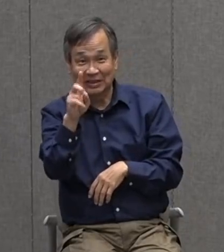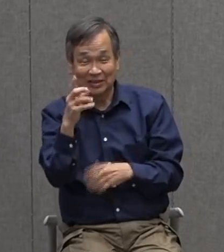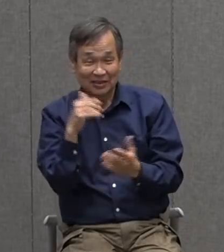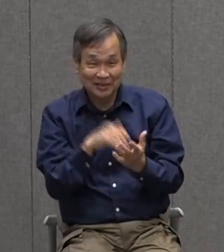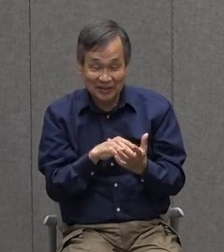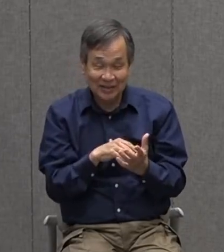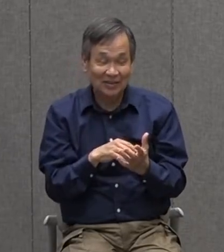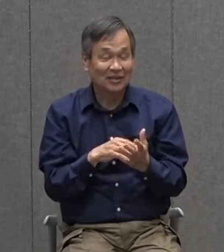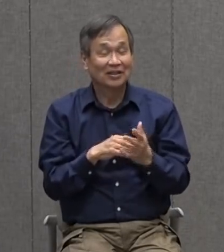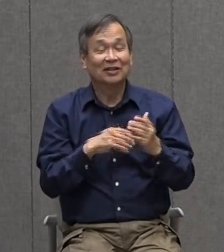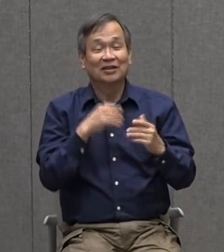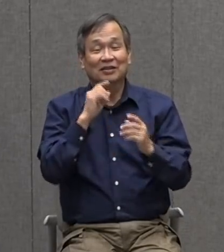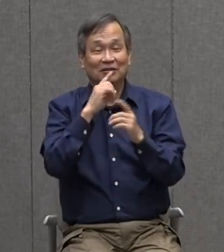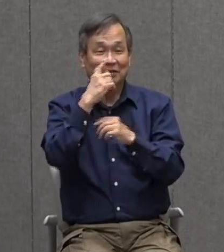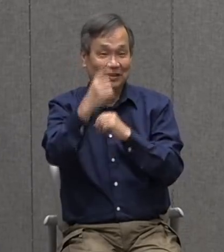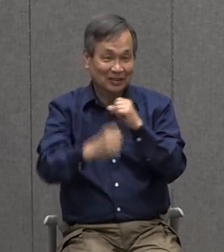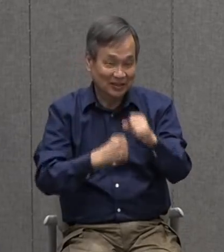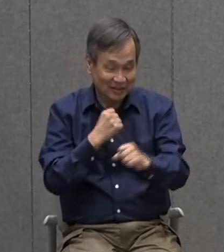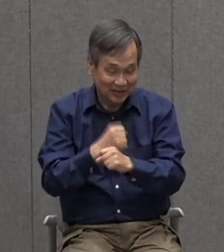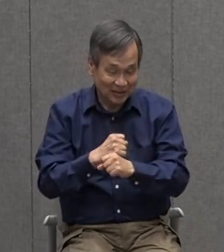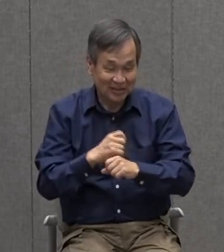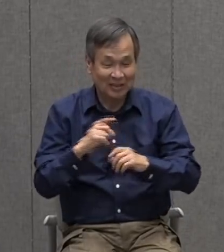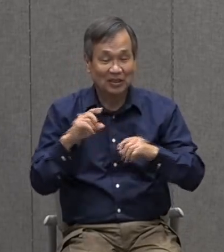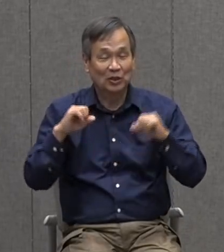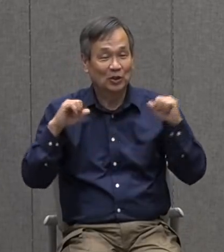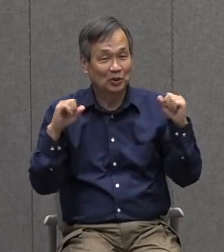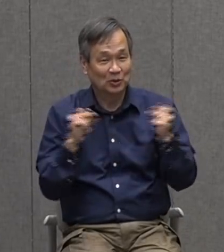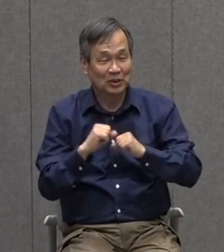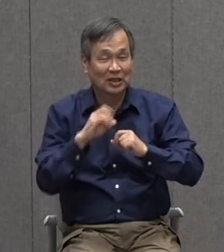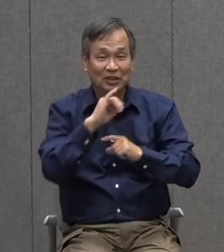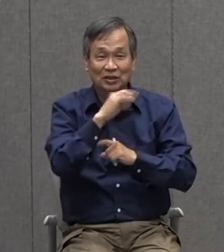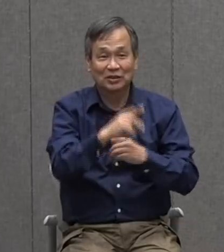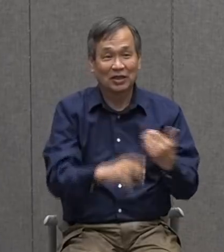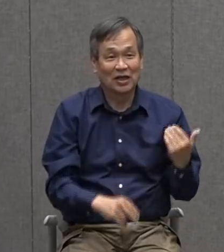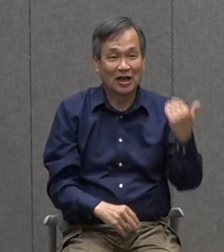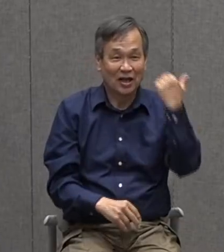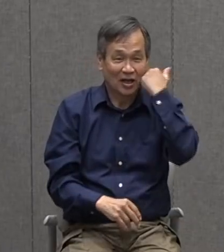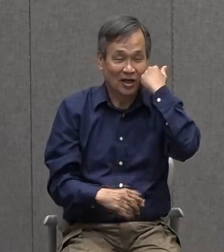And in the winter, Jack ate one big seed and buried the other seed in the ground.